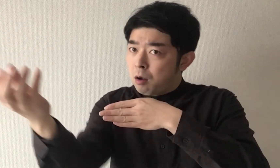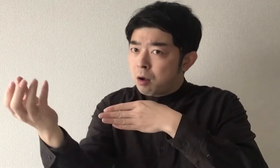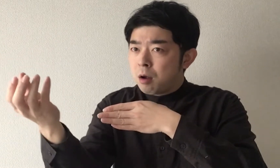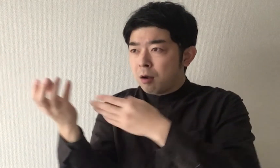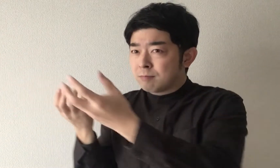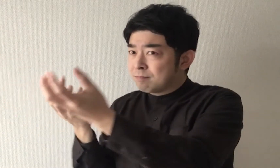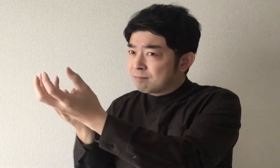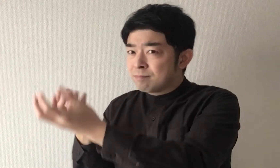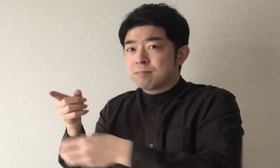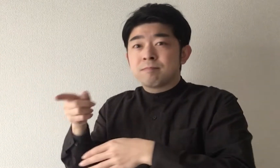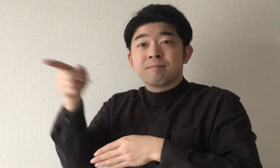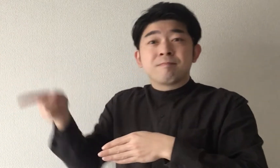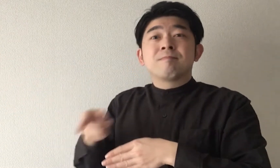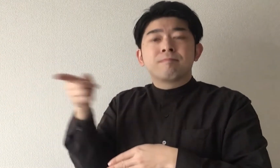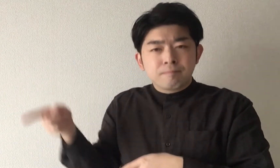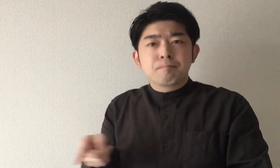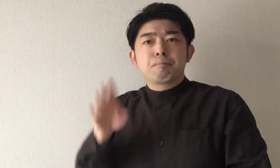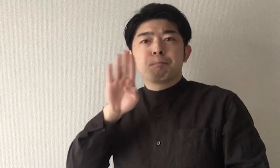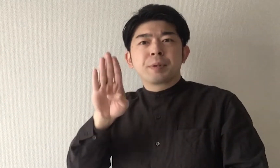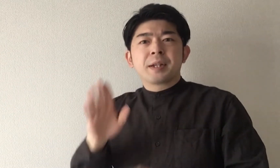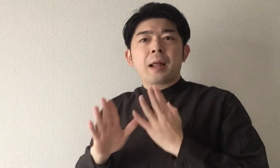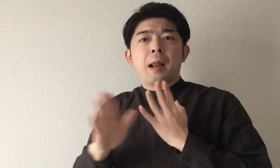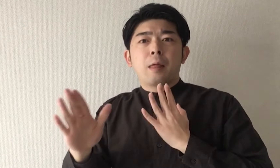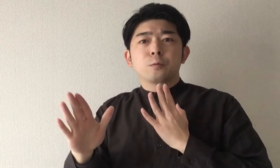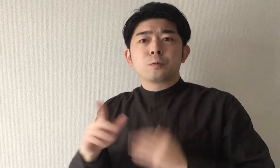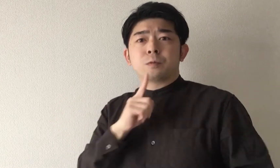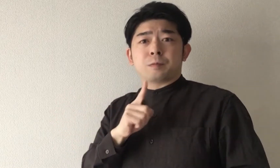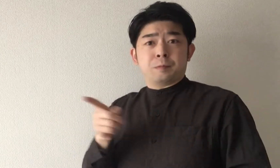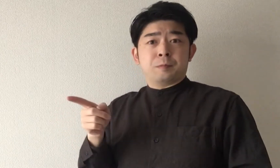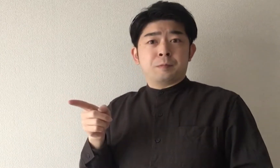He calls this earlier-later distinction as the B-series.